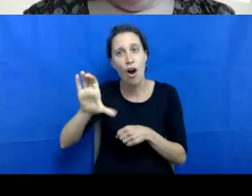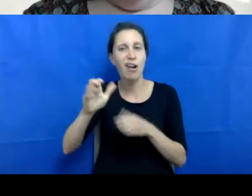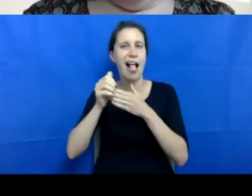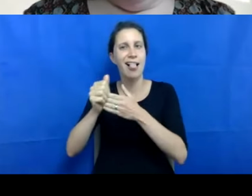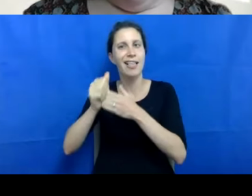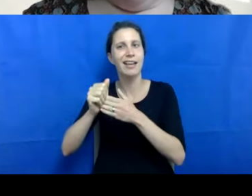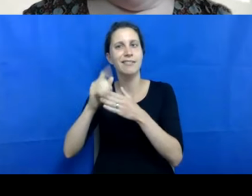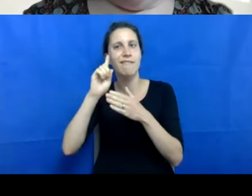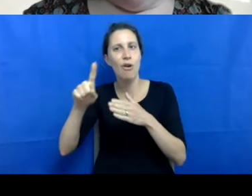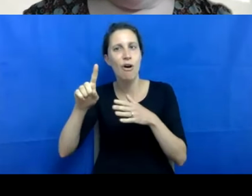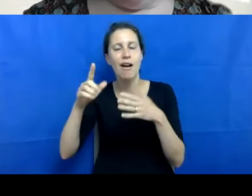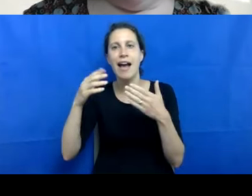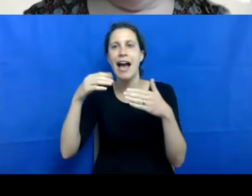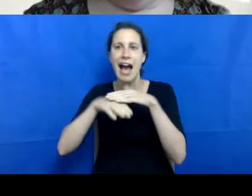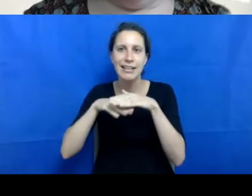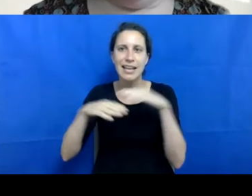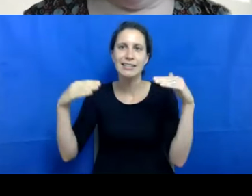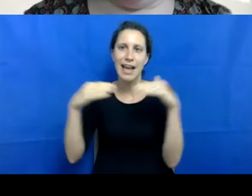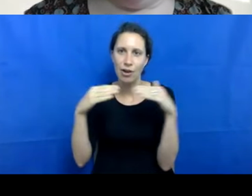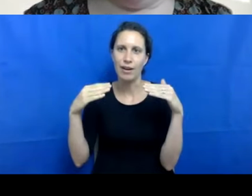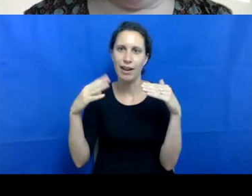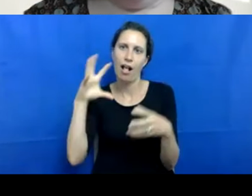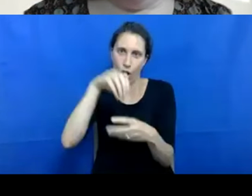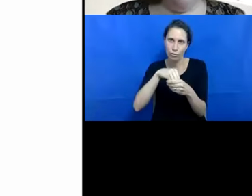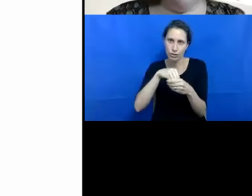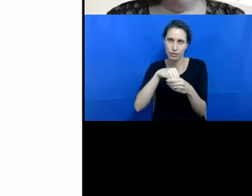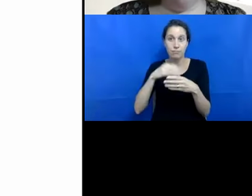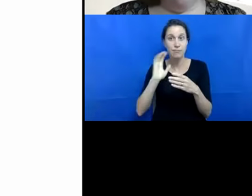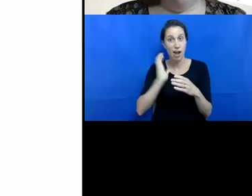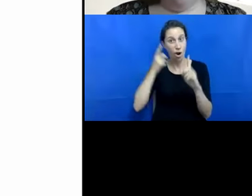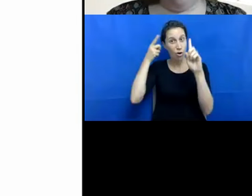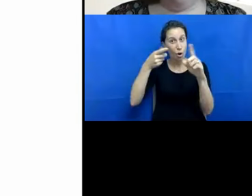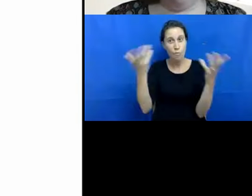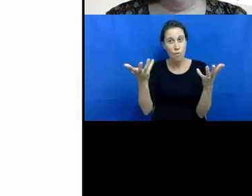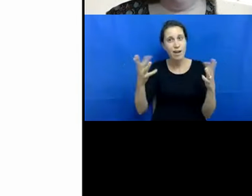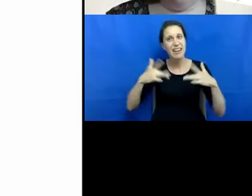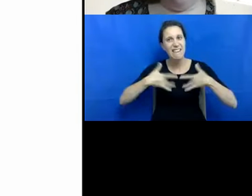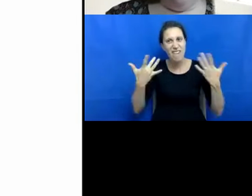We are working to make sure all of our events are as welcoming and inclusive as possible.